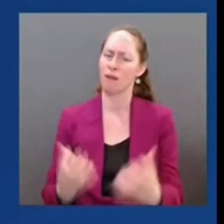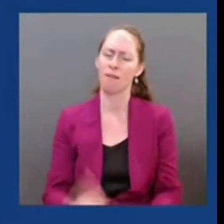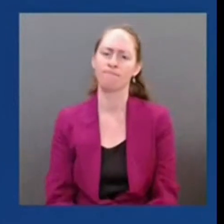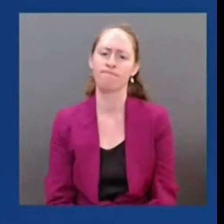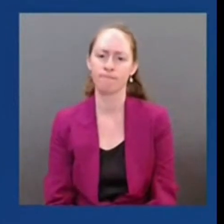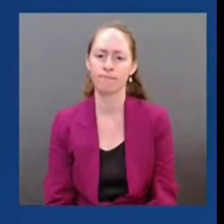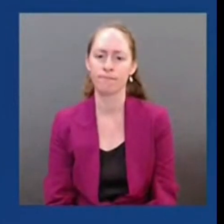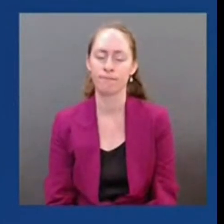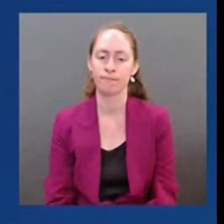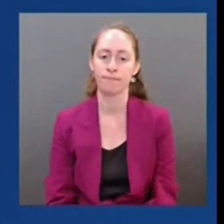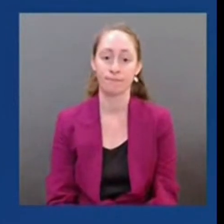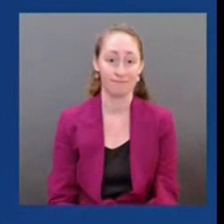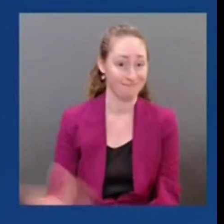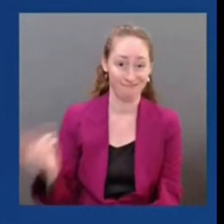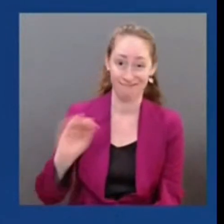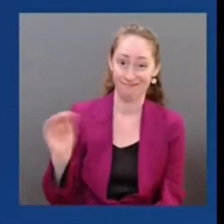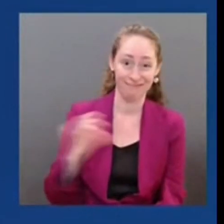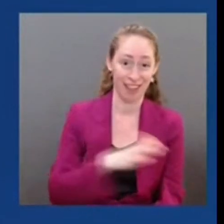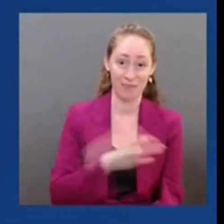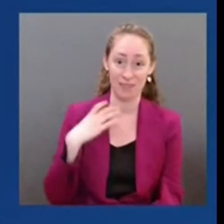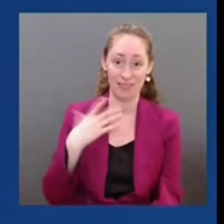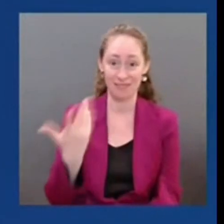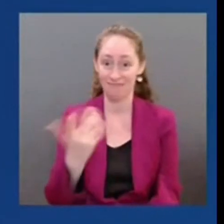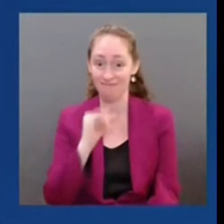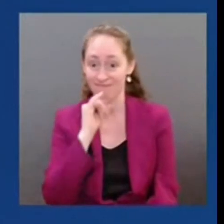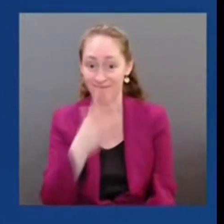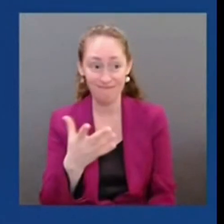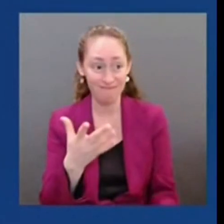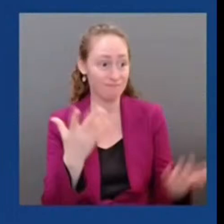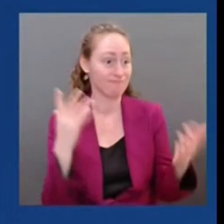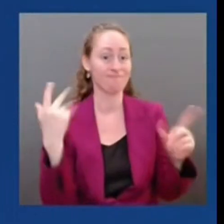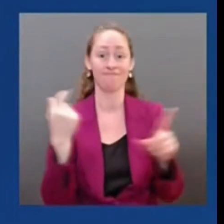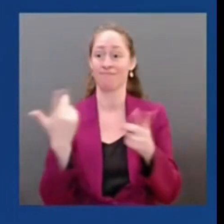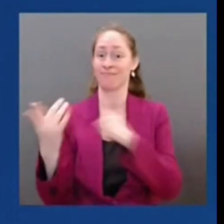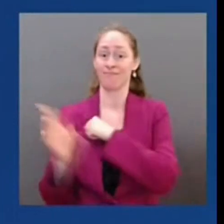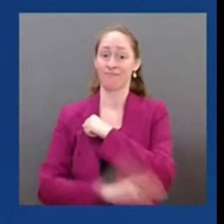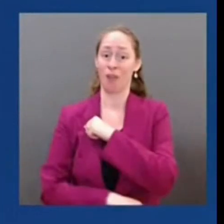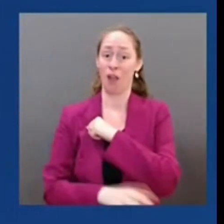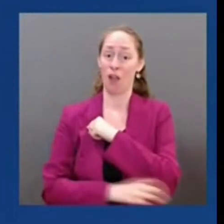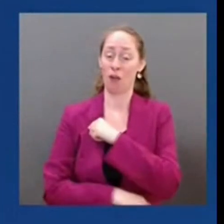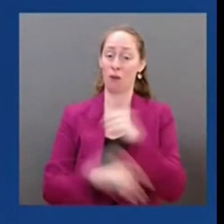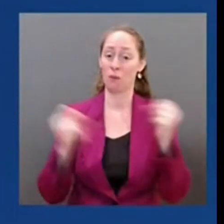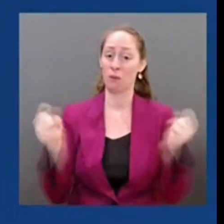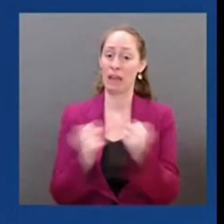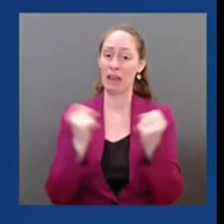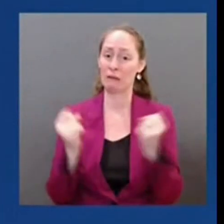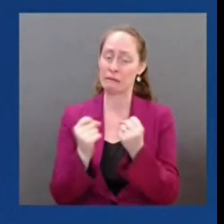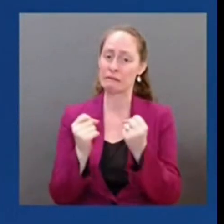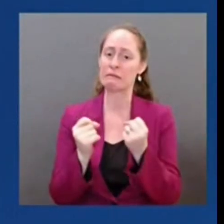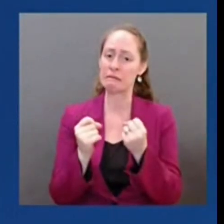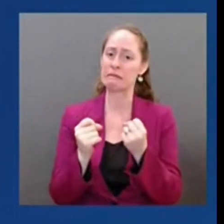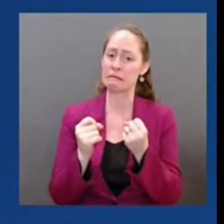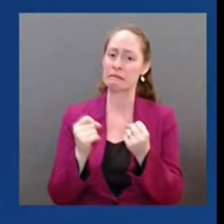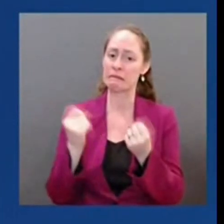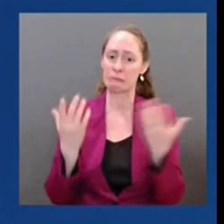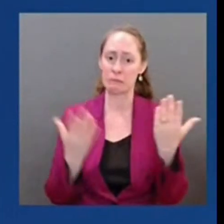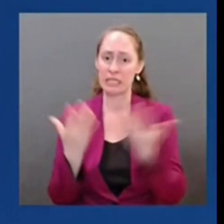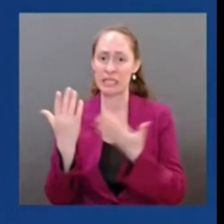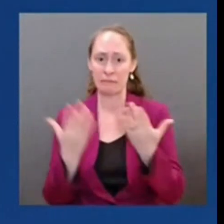IF WE DON'T GET MORE RESOURCES FROM CONGRESS, WHAT WE WILL FIND IN THE FALL AND WINTER IS